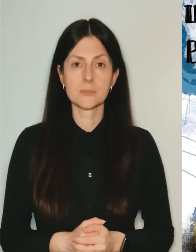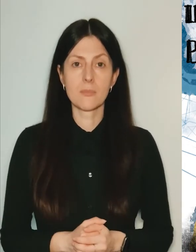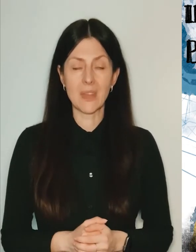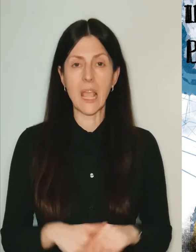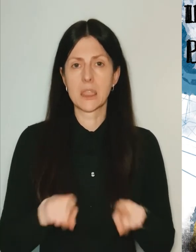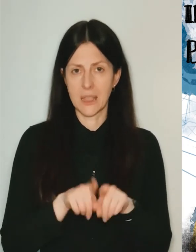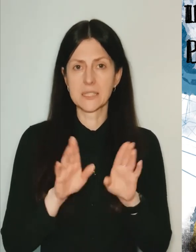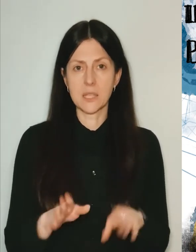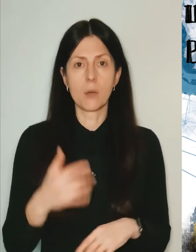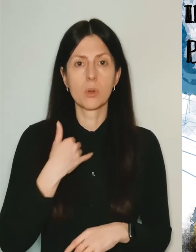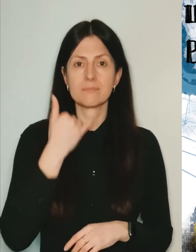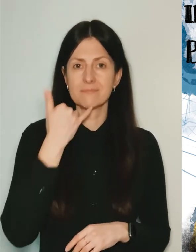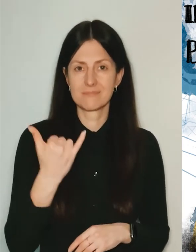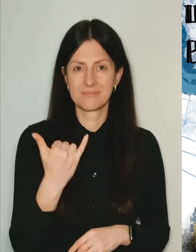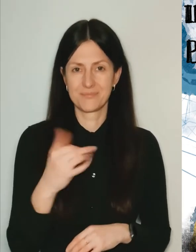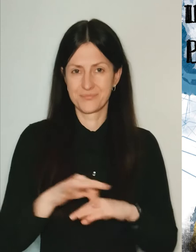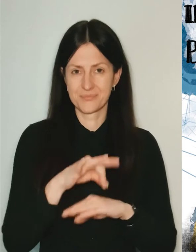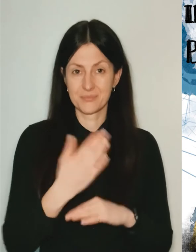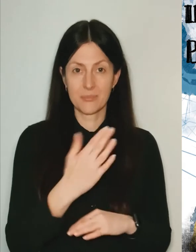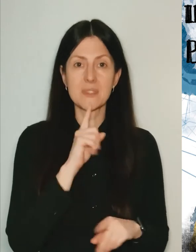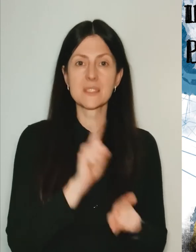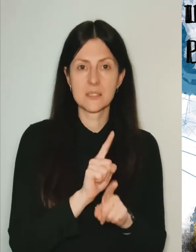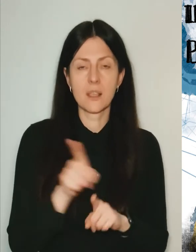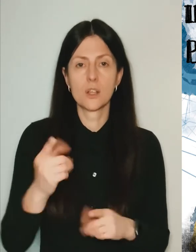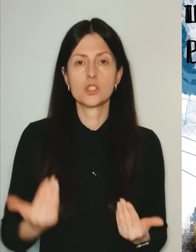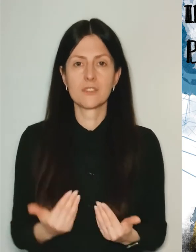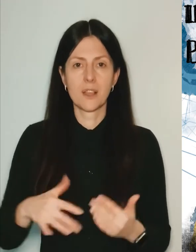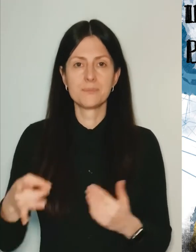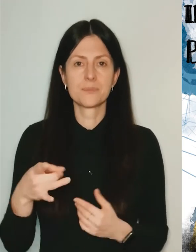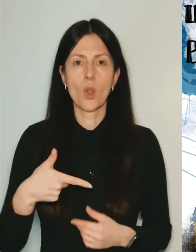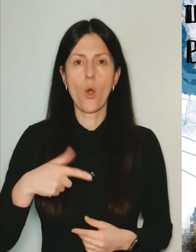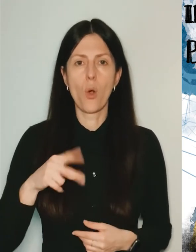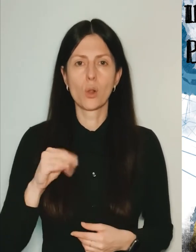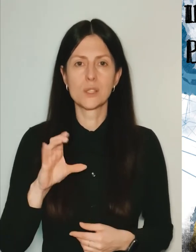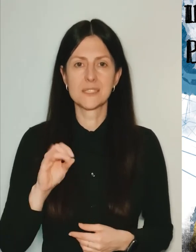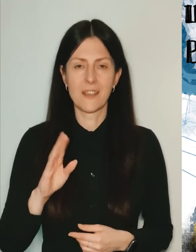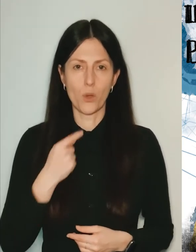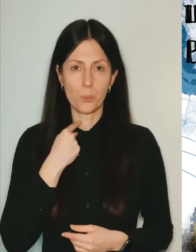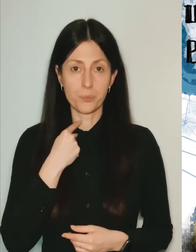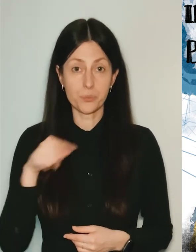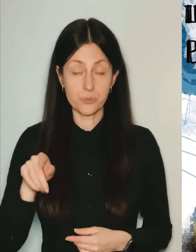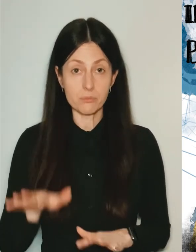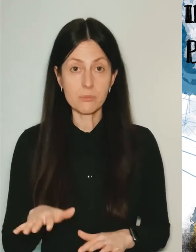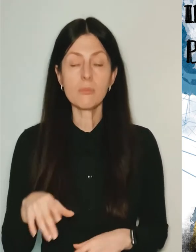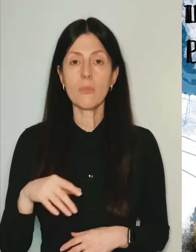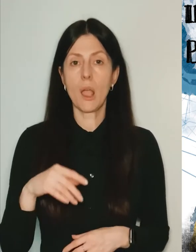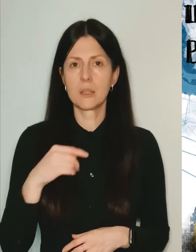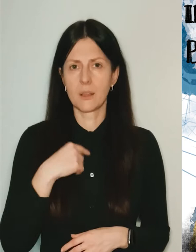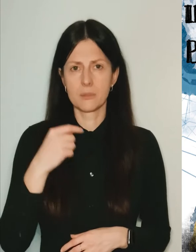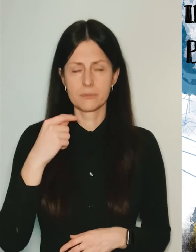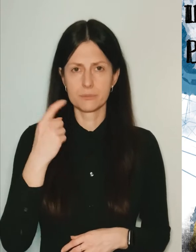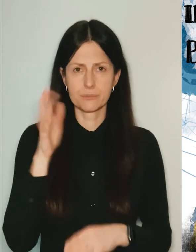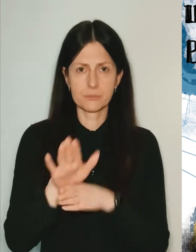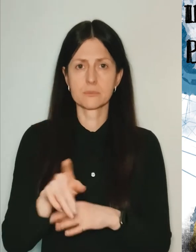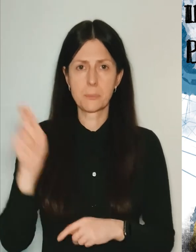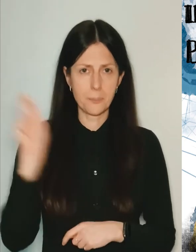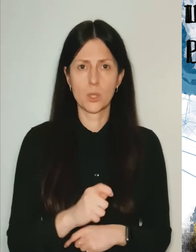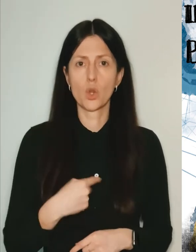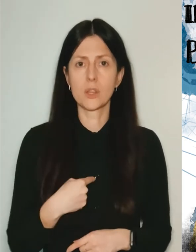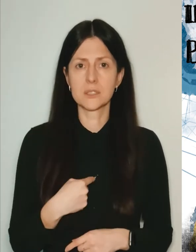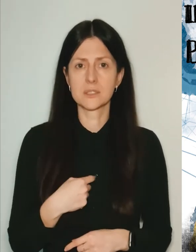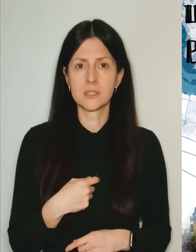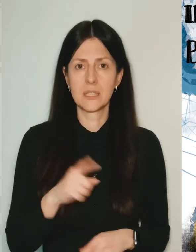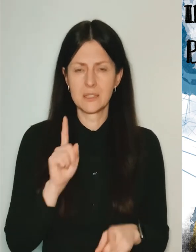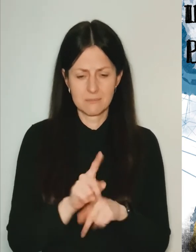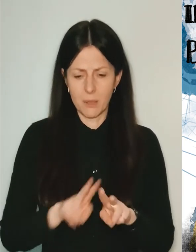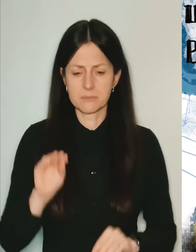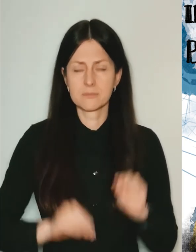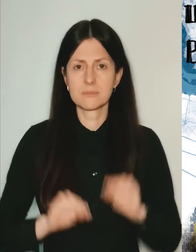I did the same to her sister who lives in Holosiivskyi District and told her she to come to our place all-prepared. She was extremely disinclined to do so.